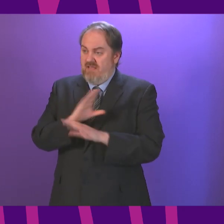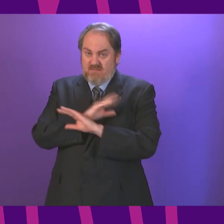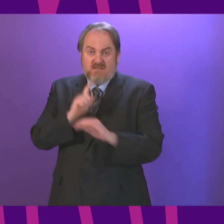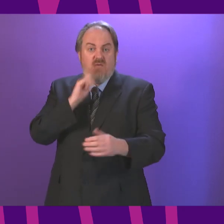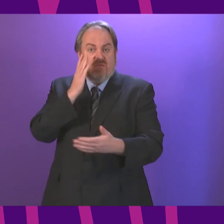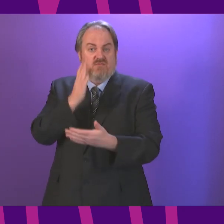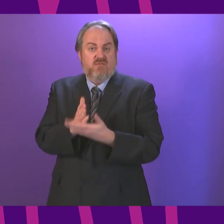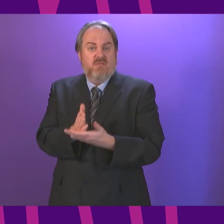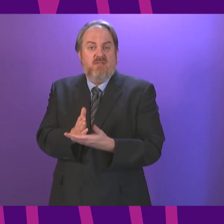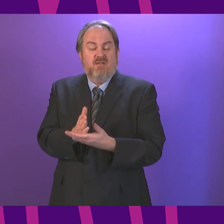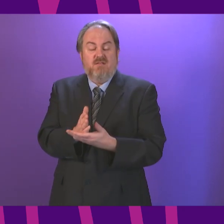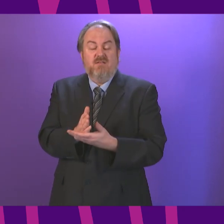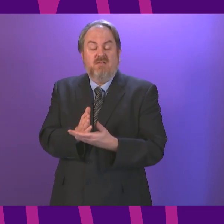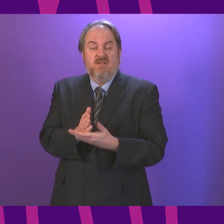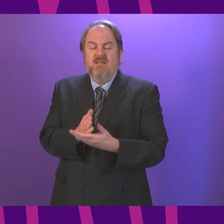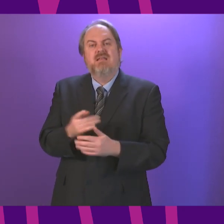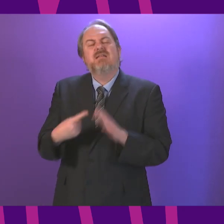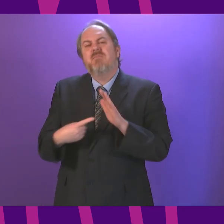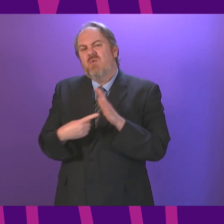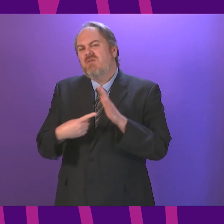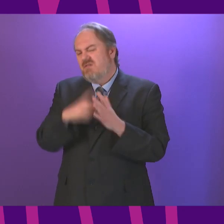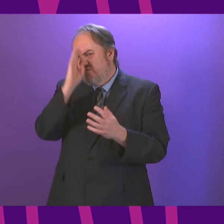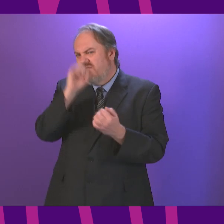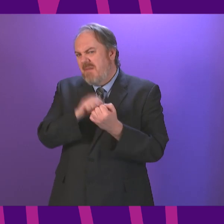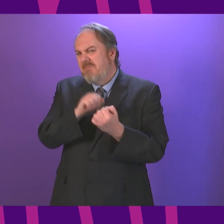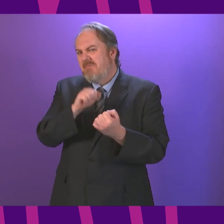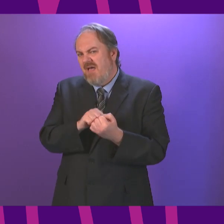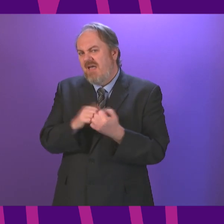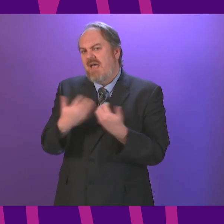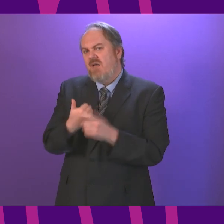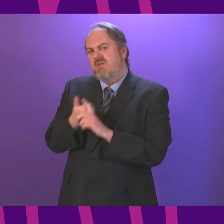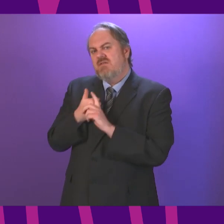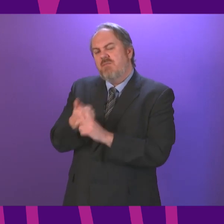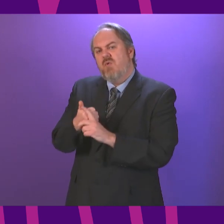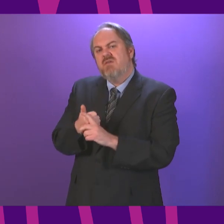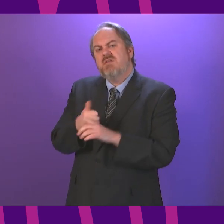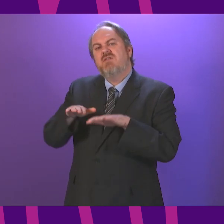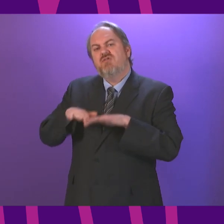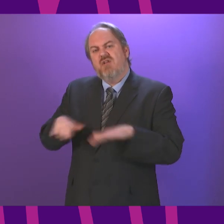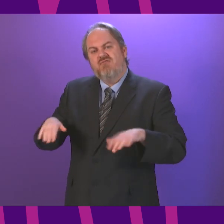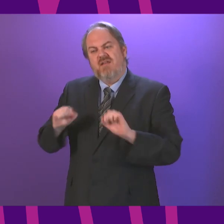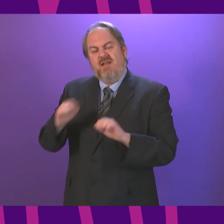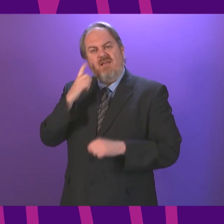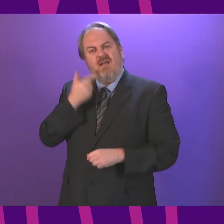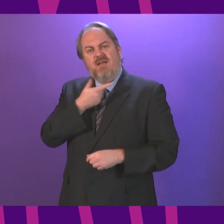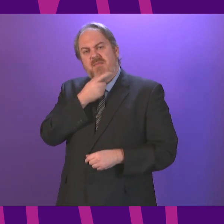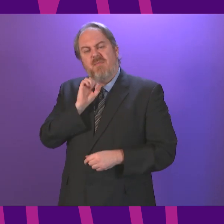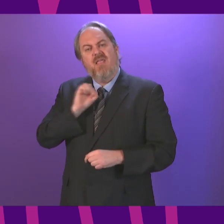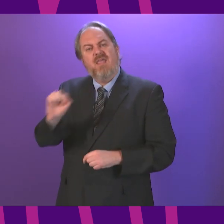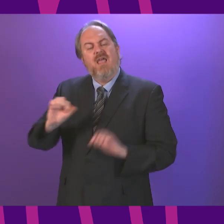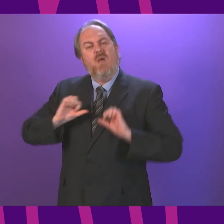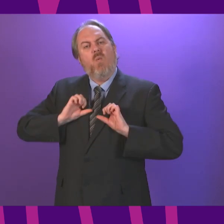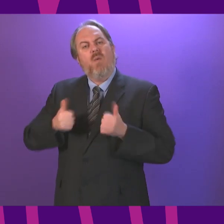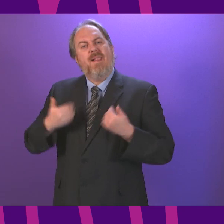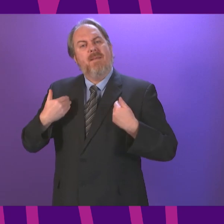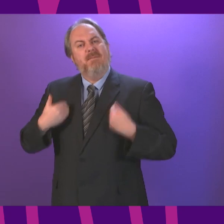really important that we recognise the impact of Covid not just on their education,